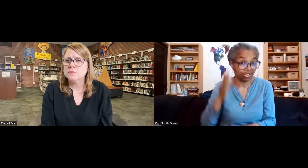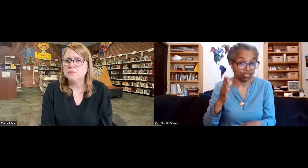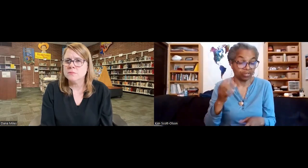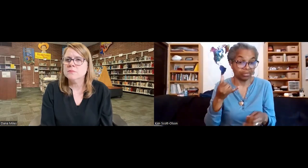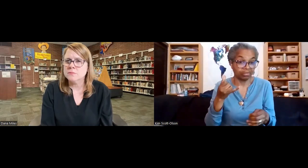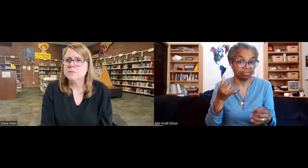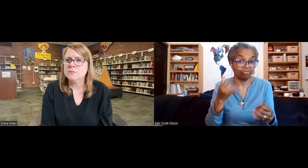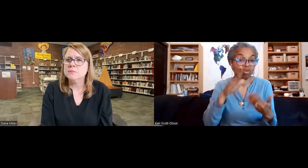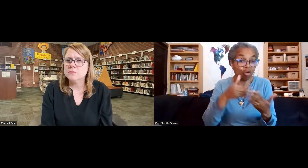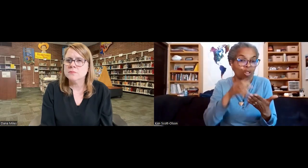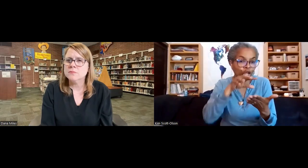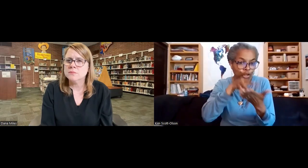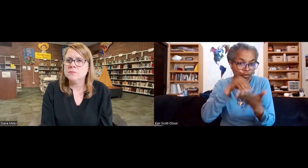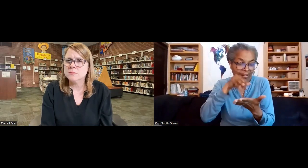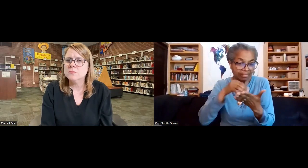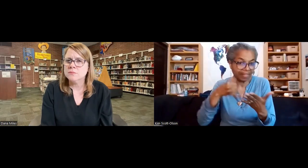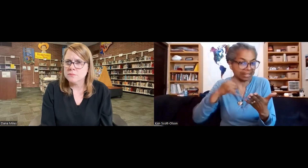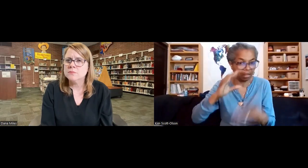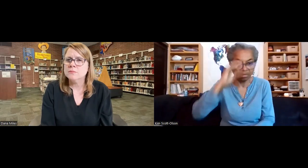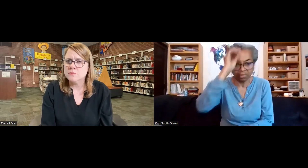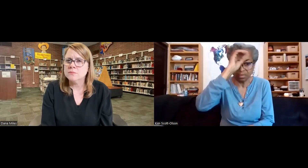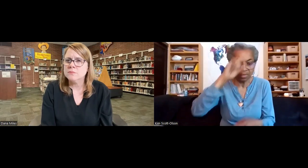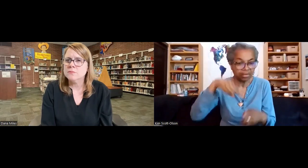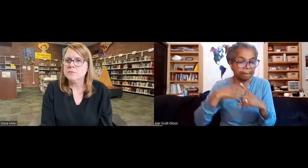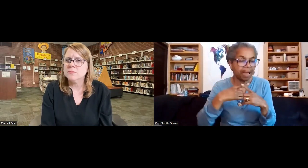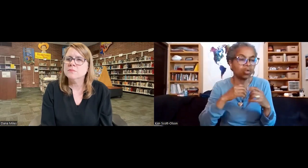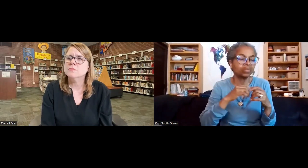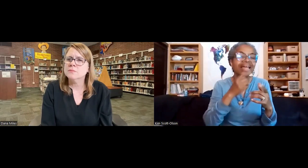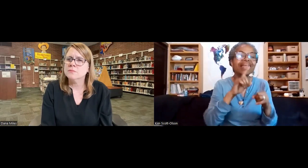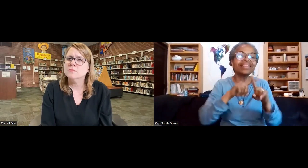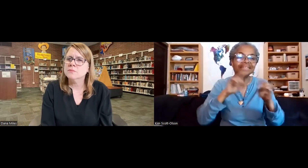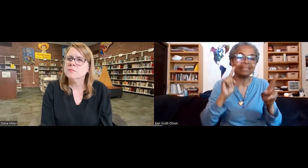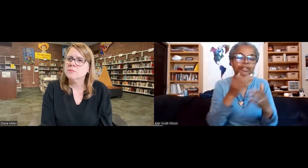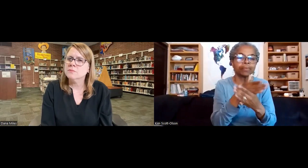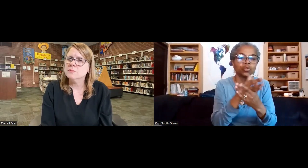Administrators and politicians, while they may be learning, they still have no idea